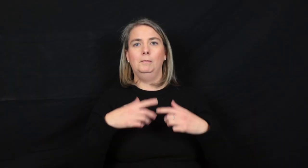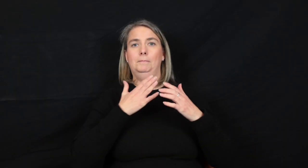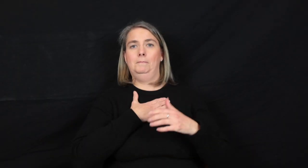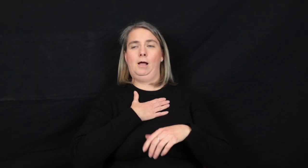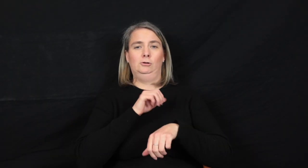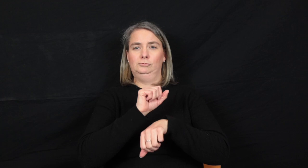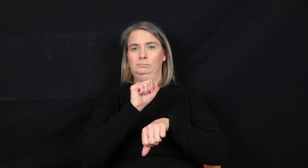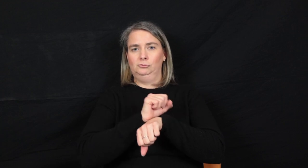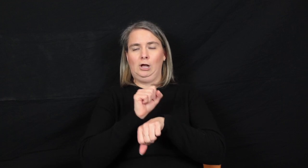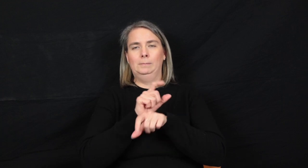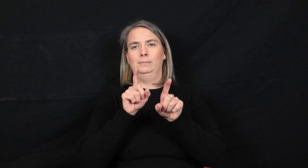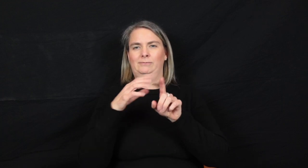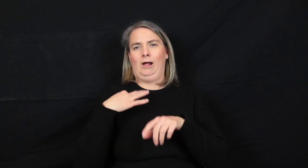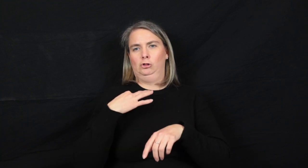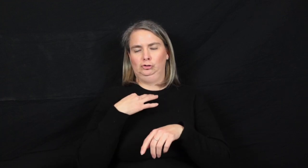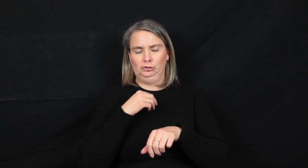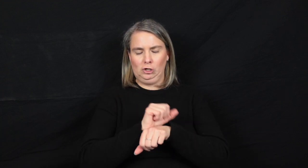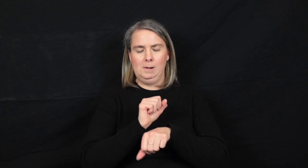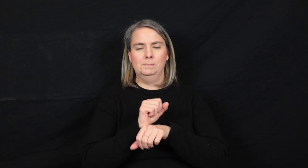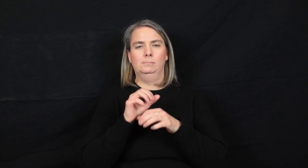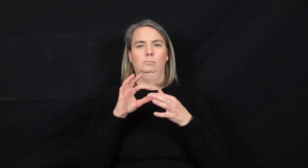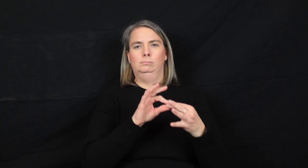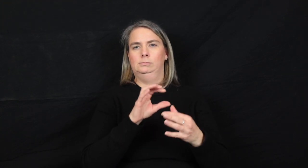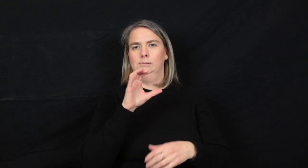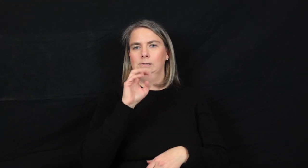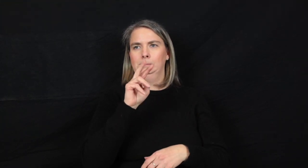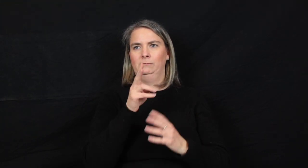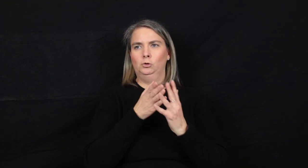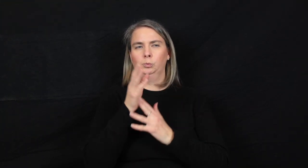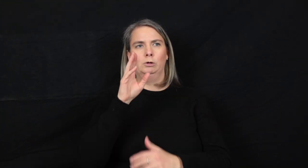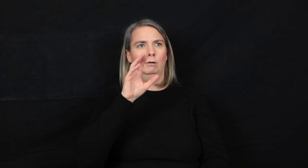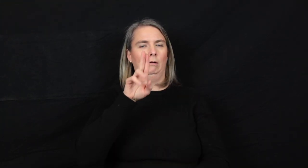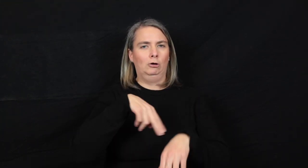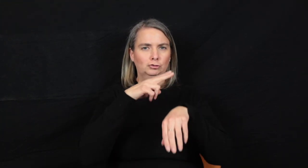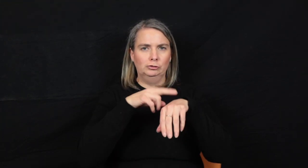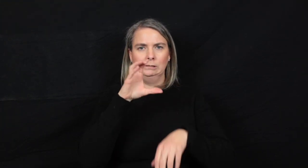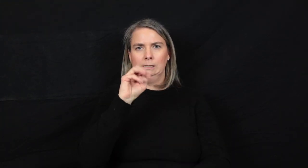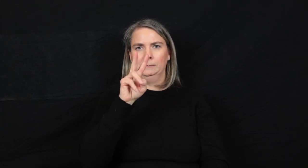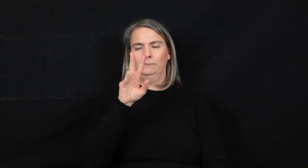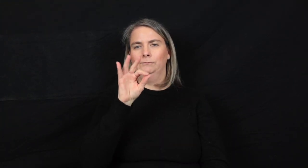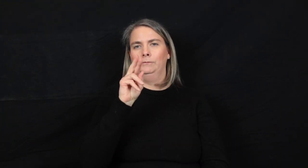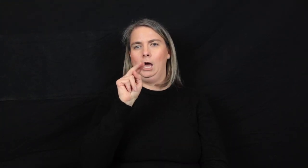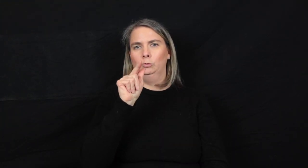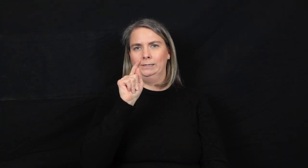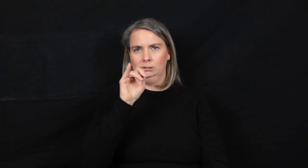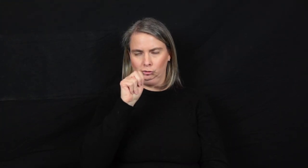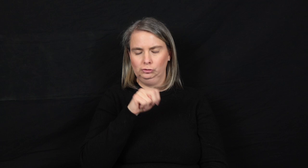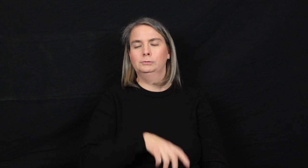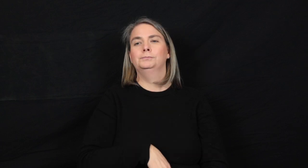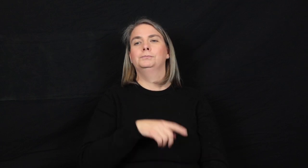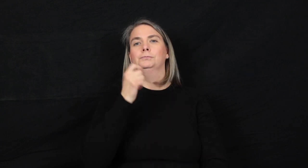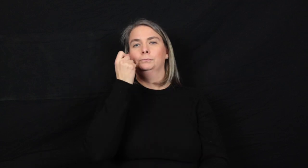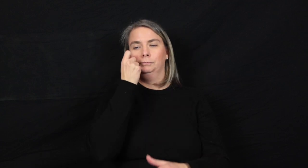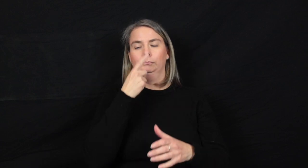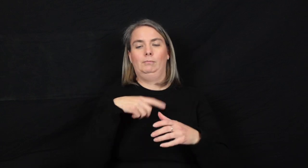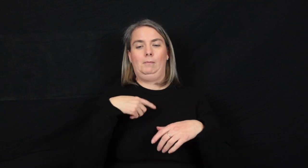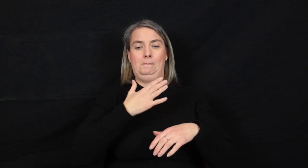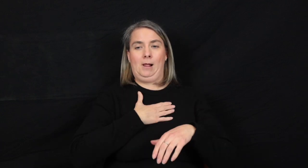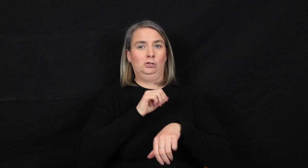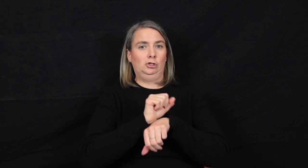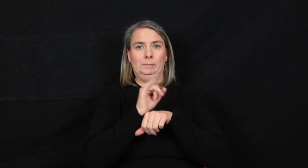Kathleen: I’m a volunteer with the National CMV Foundation. My job is to provide education and